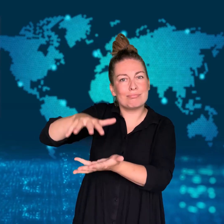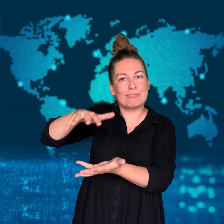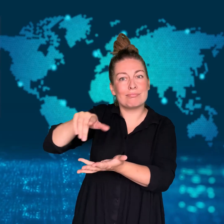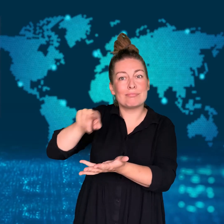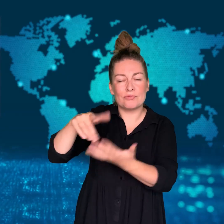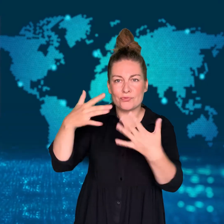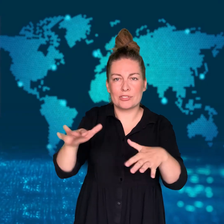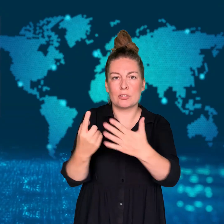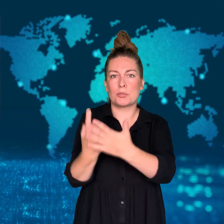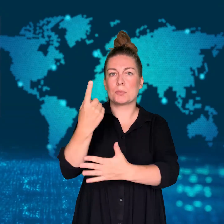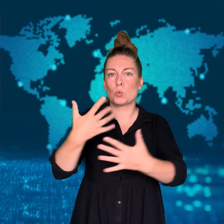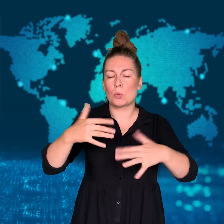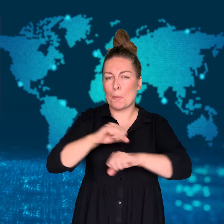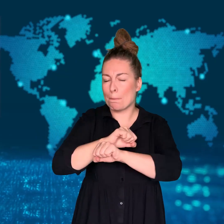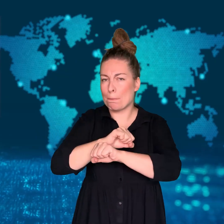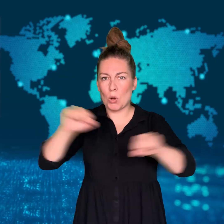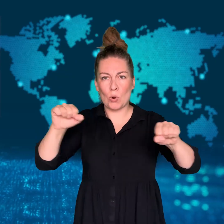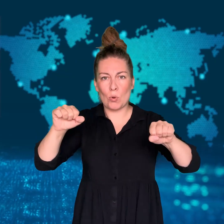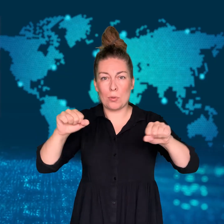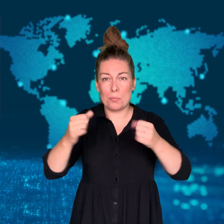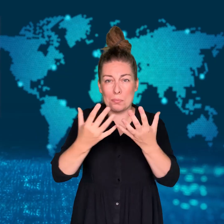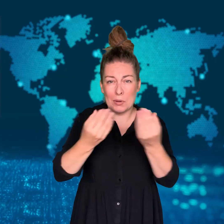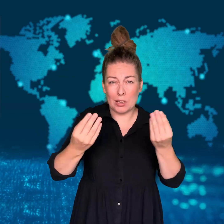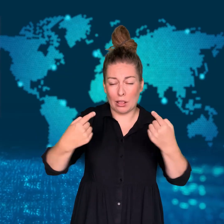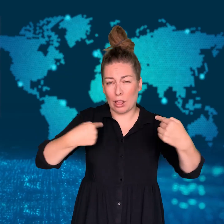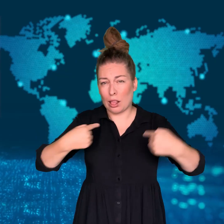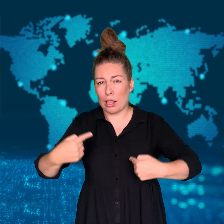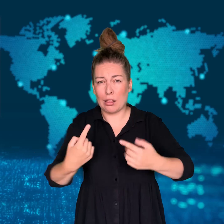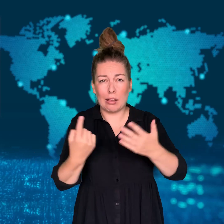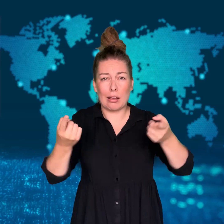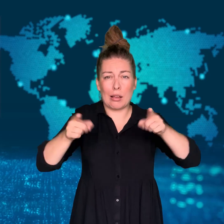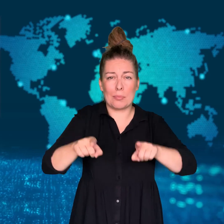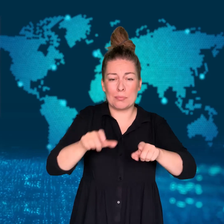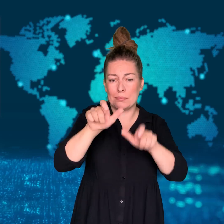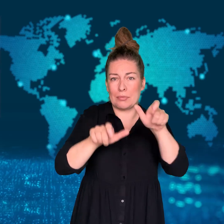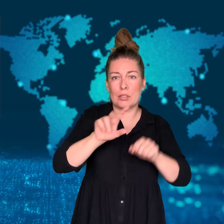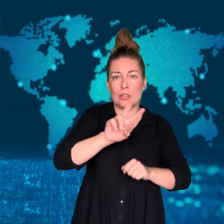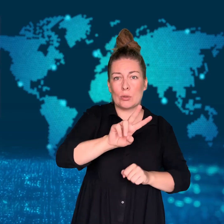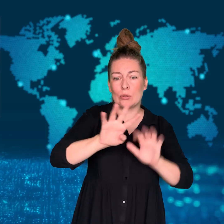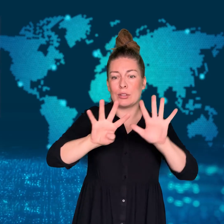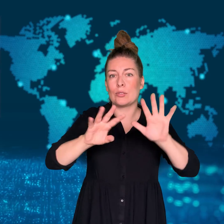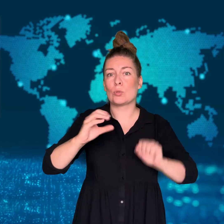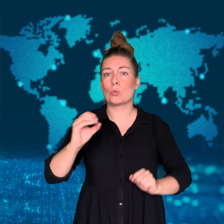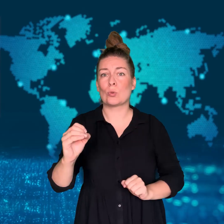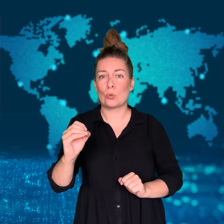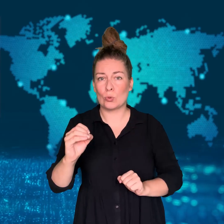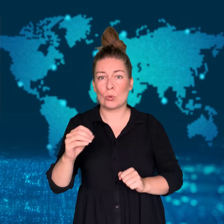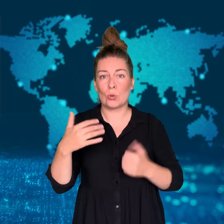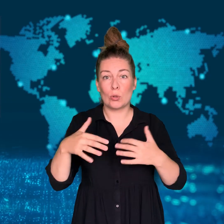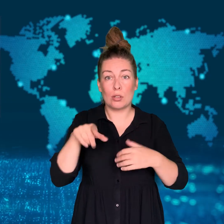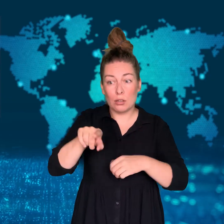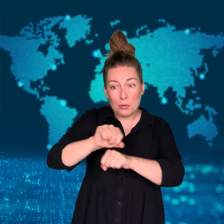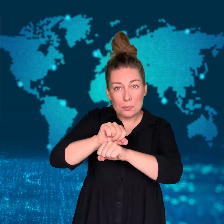a large explosion injuring 290 people.